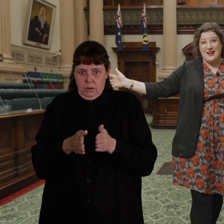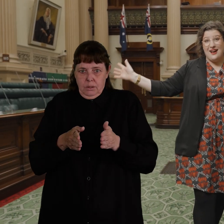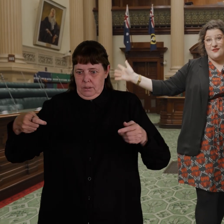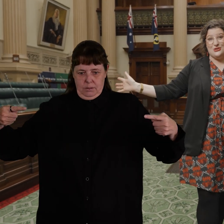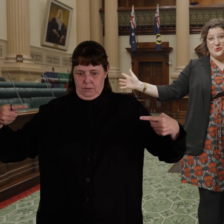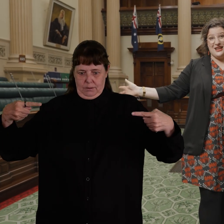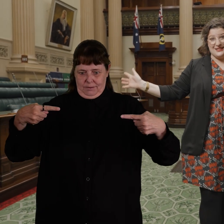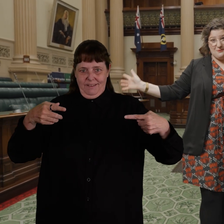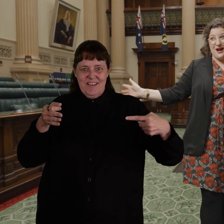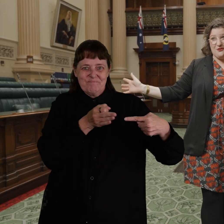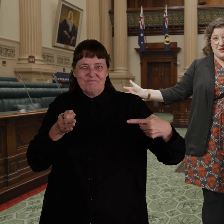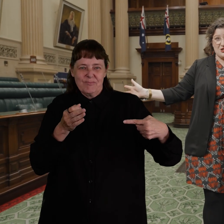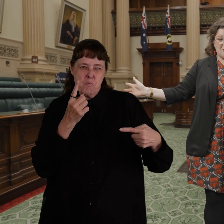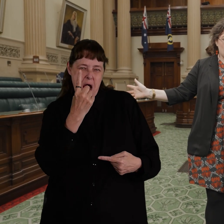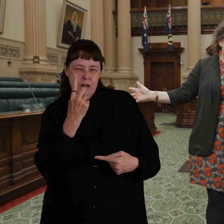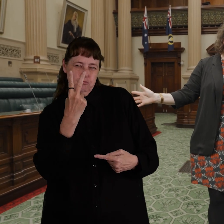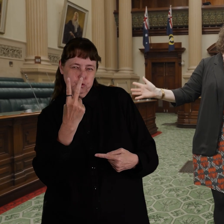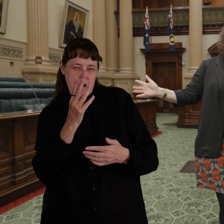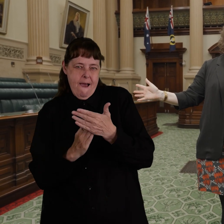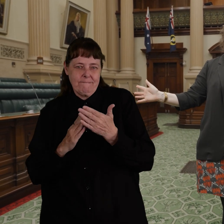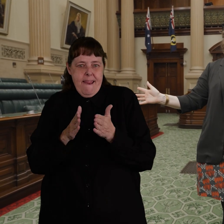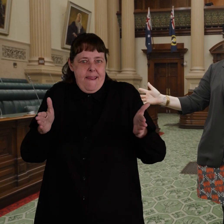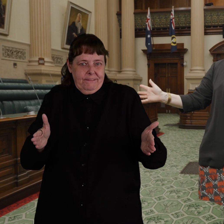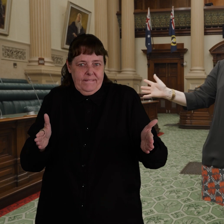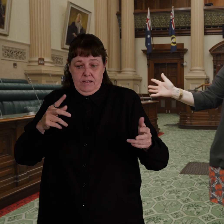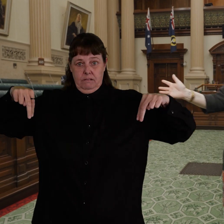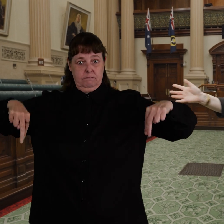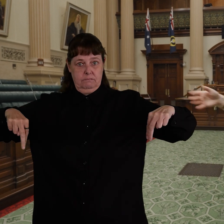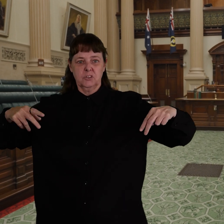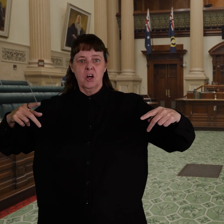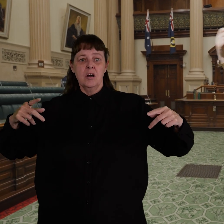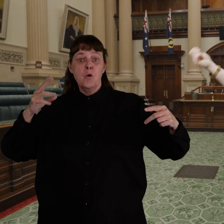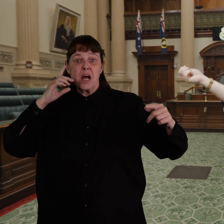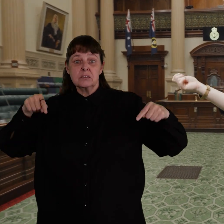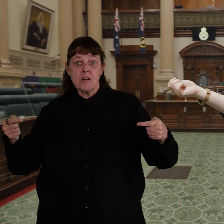and a half sword lengths apart from each other. So, if you stood behind the line and you were to